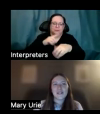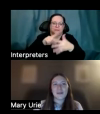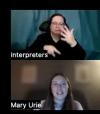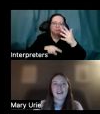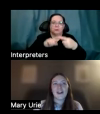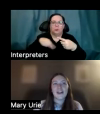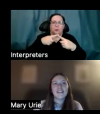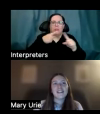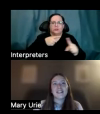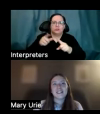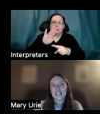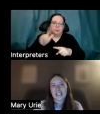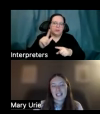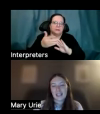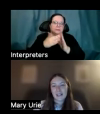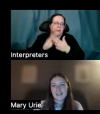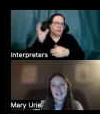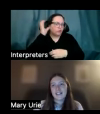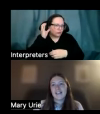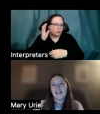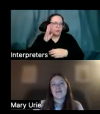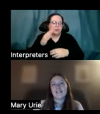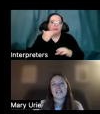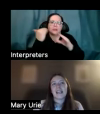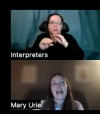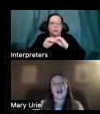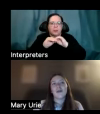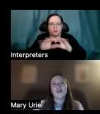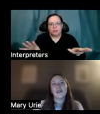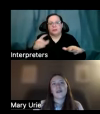bills are being heard, they'll send out emails, saying how you